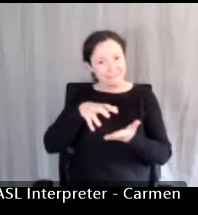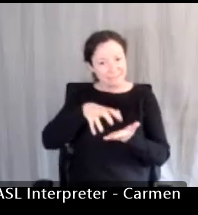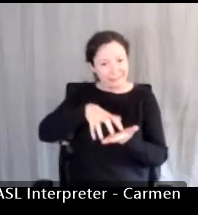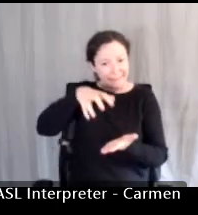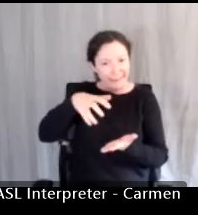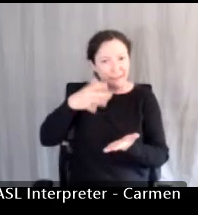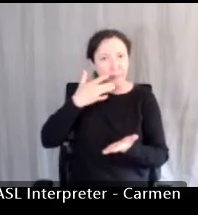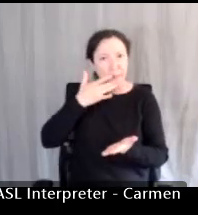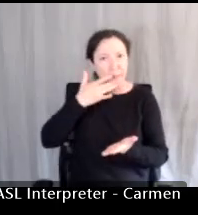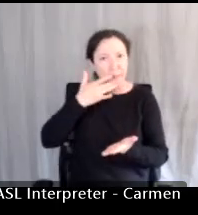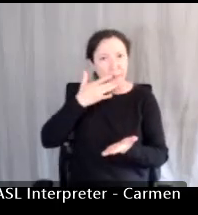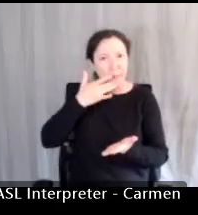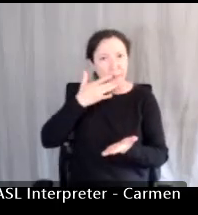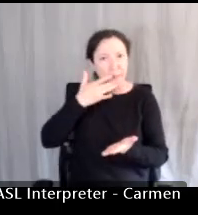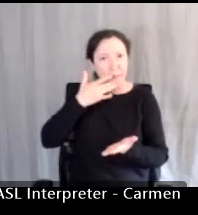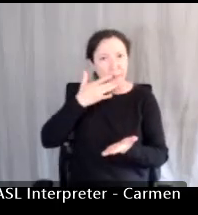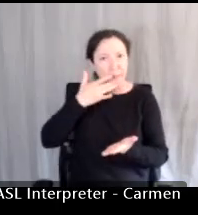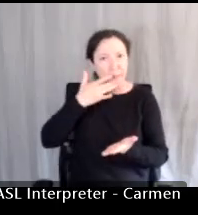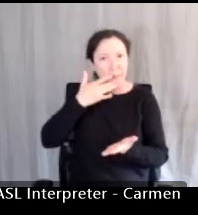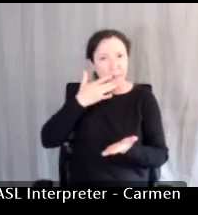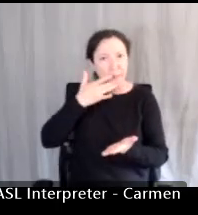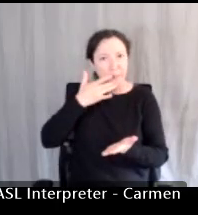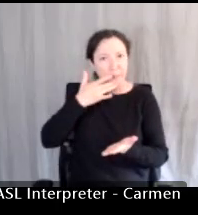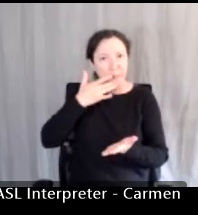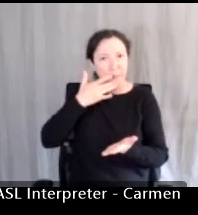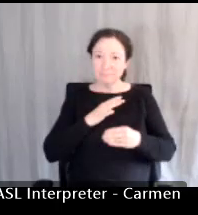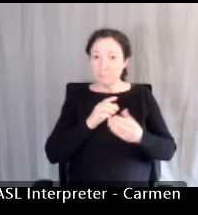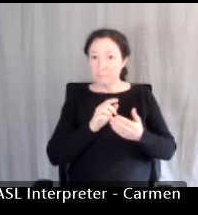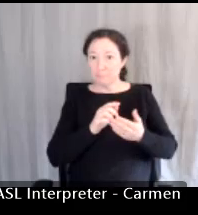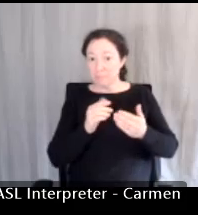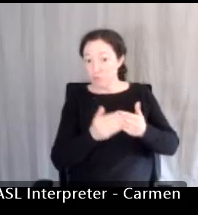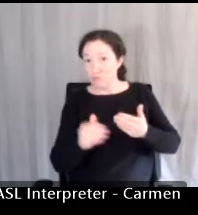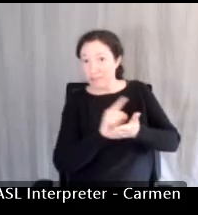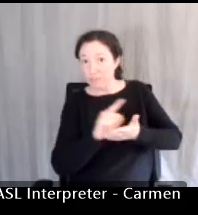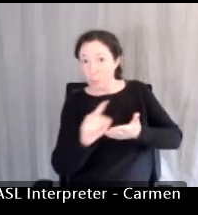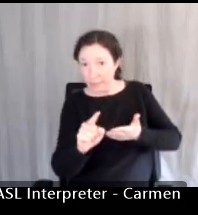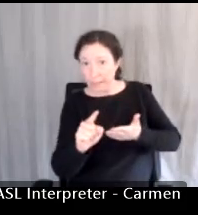and not be binging on sugar for the rest of the week. You want moderation in your life.